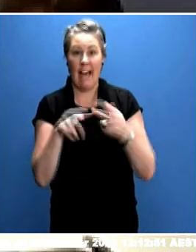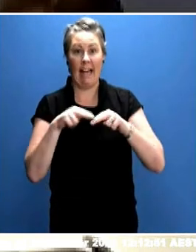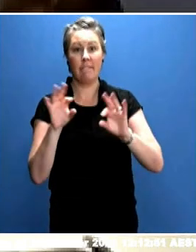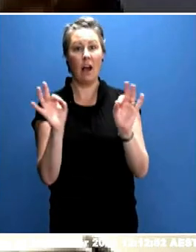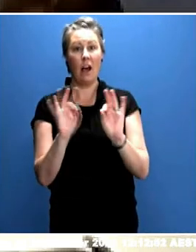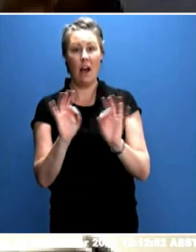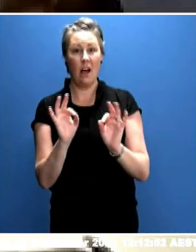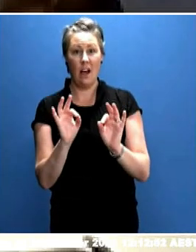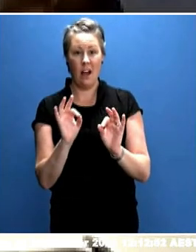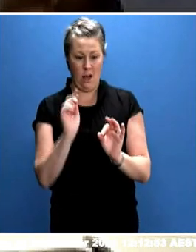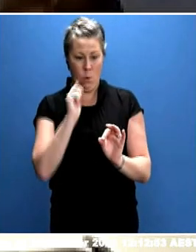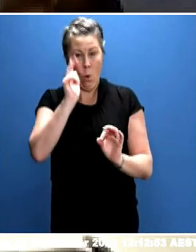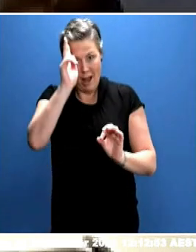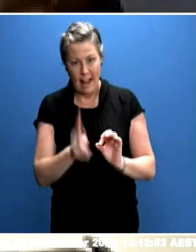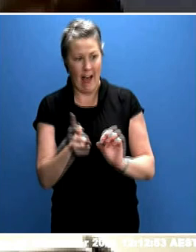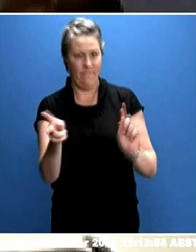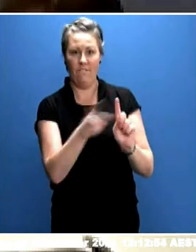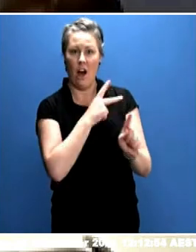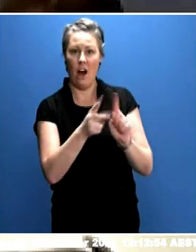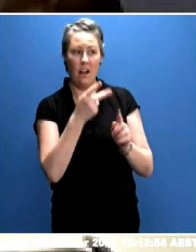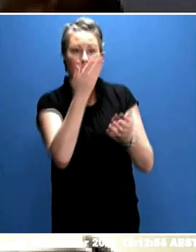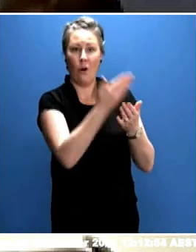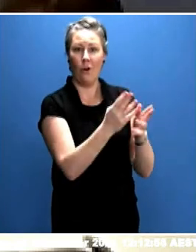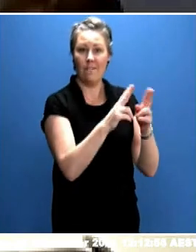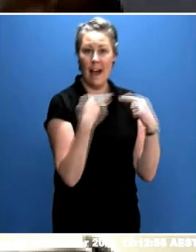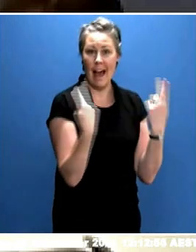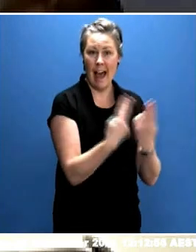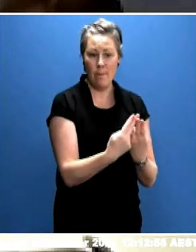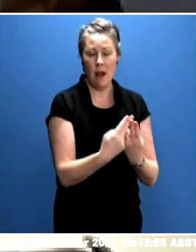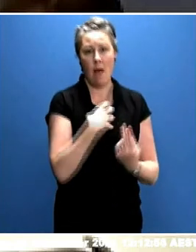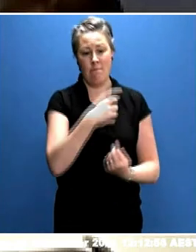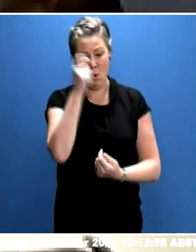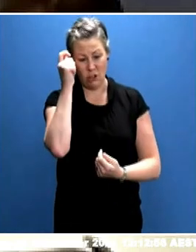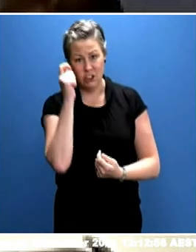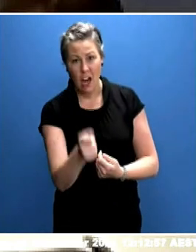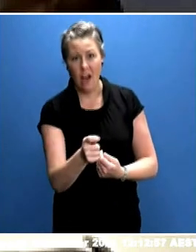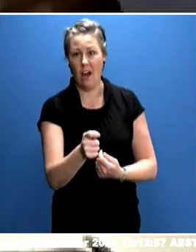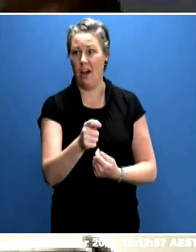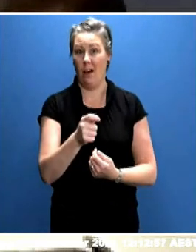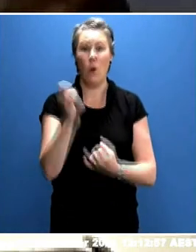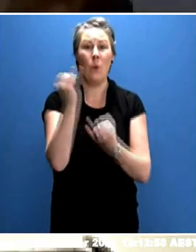an escalation in violence by the client and further criminal charges or worse,